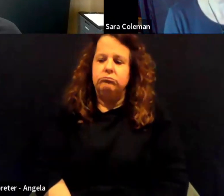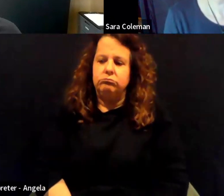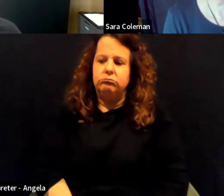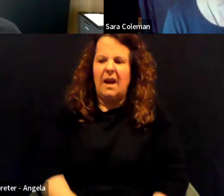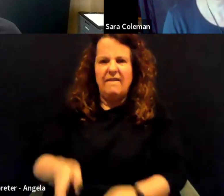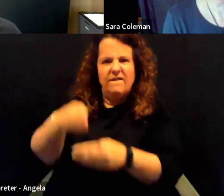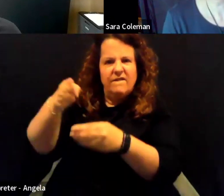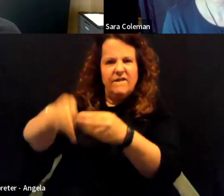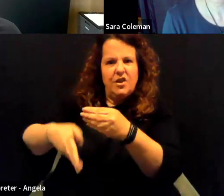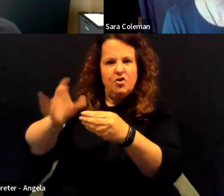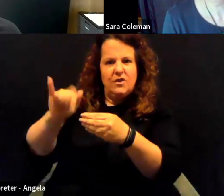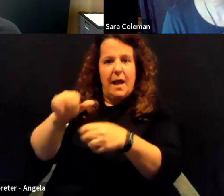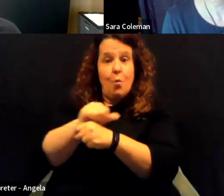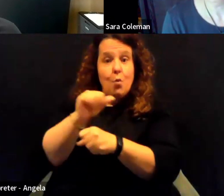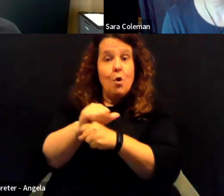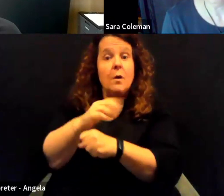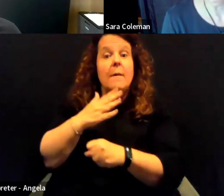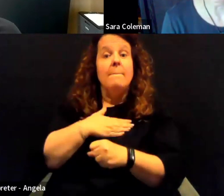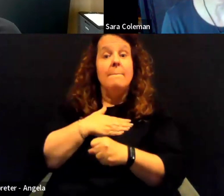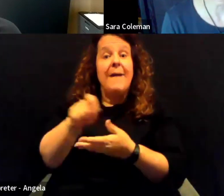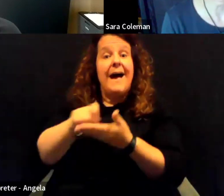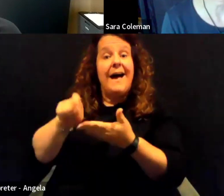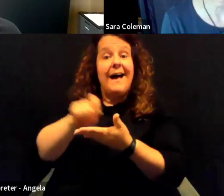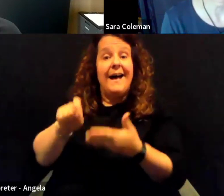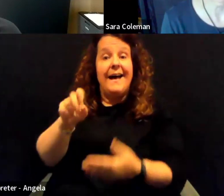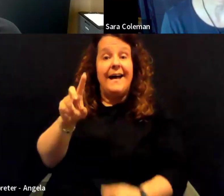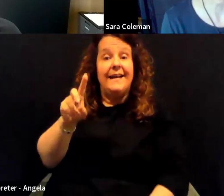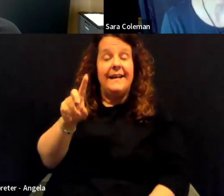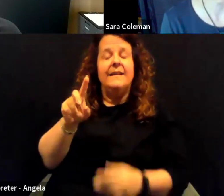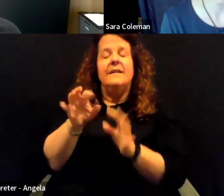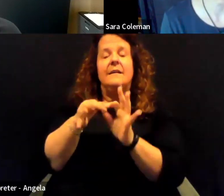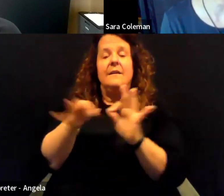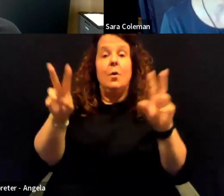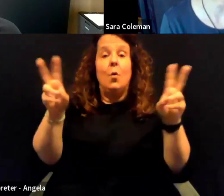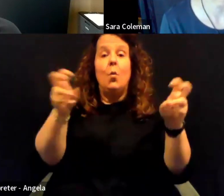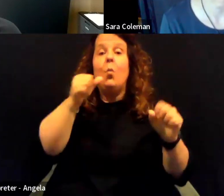And my dissertation was in women with disabilities in STEM careers.